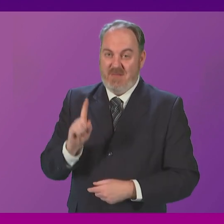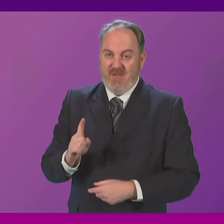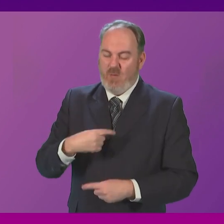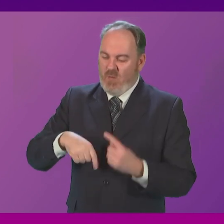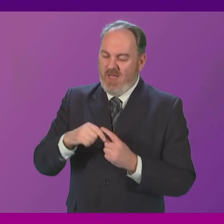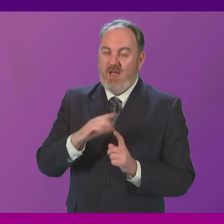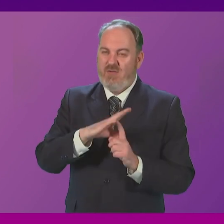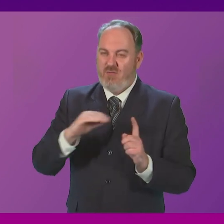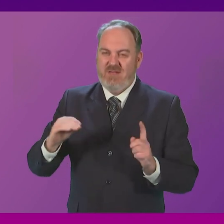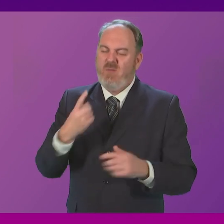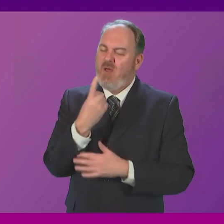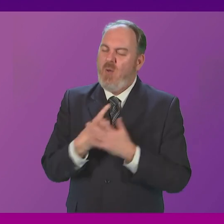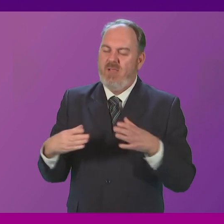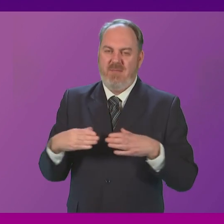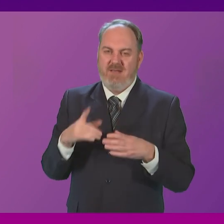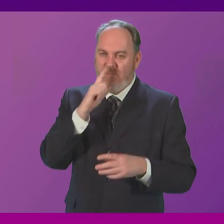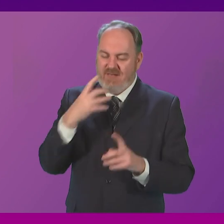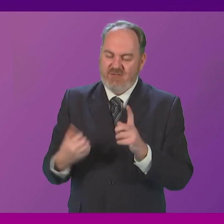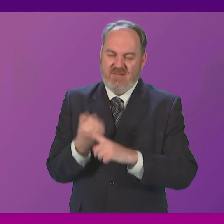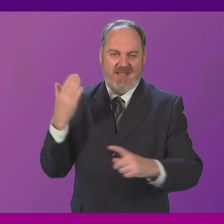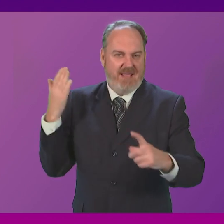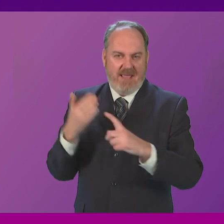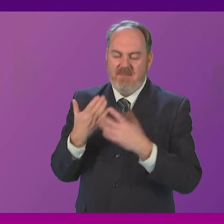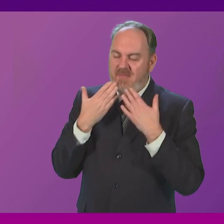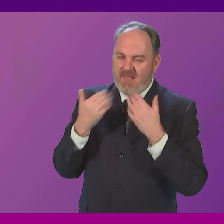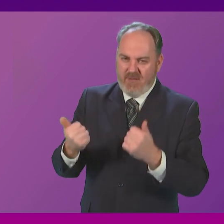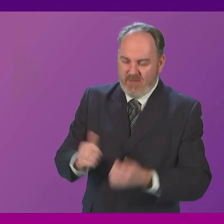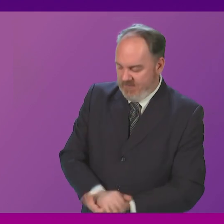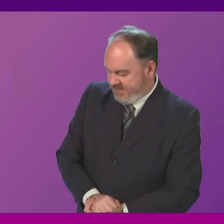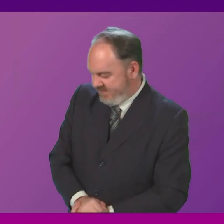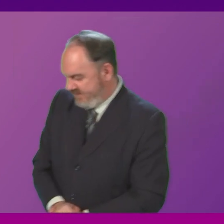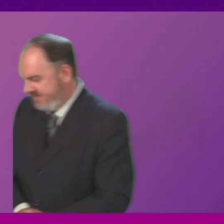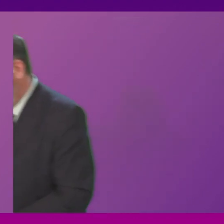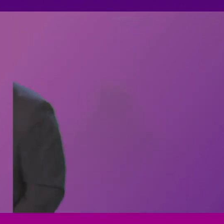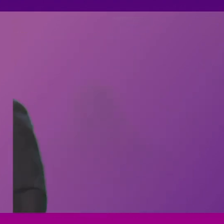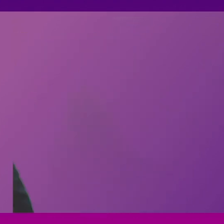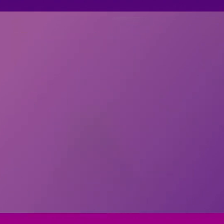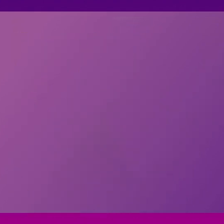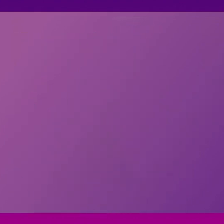party that can make that happen.